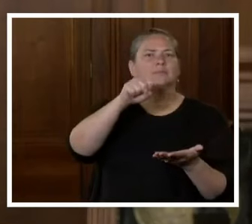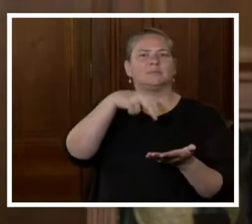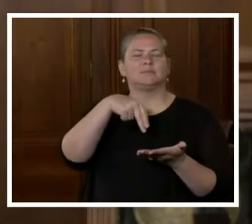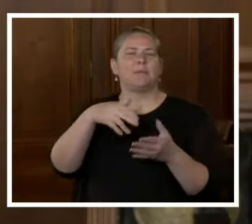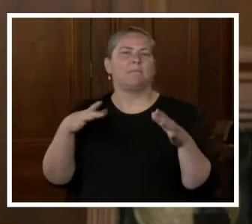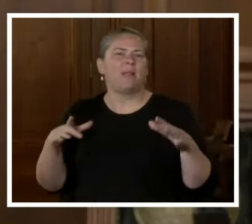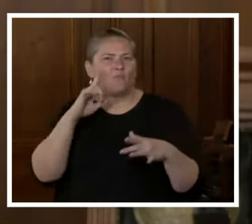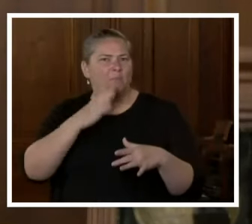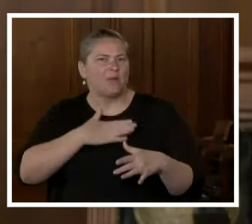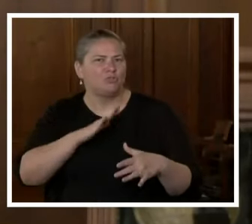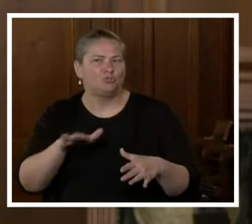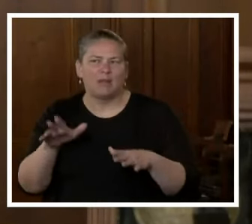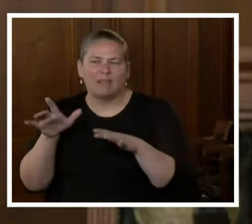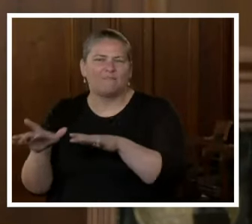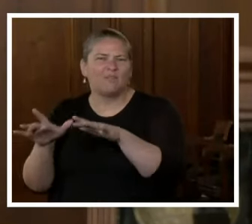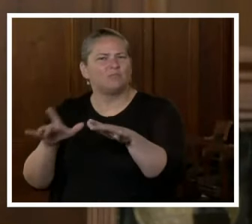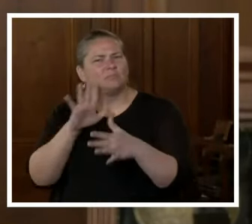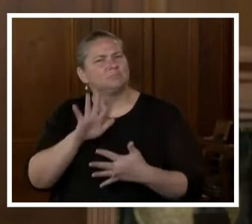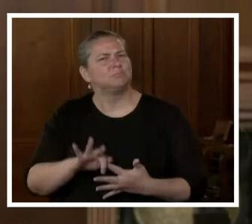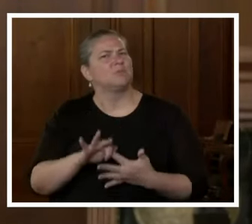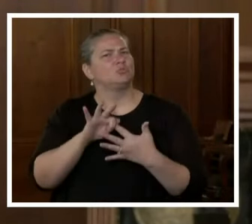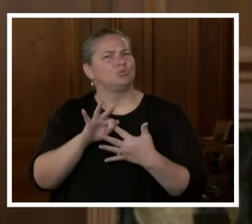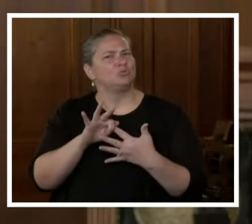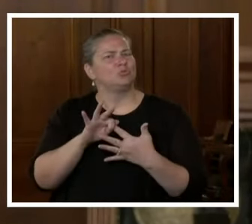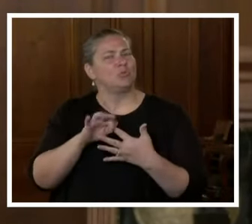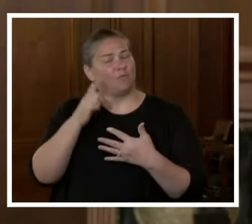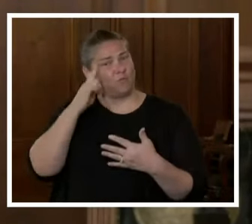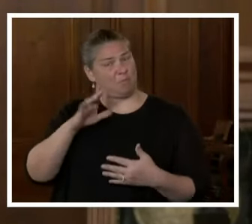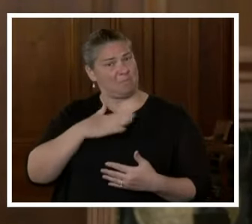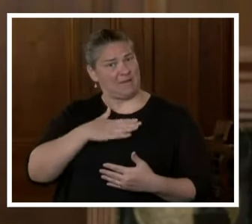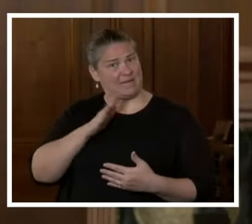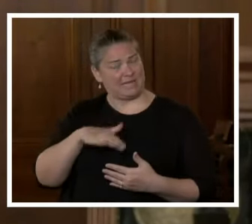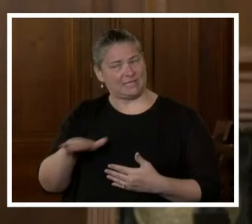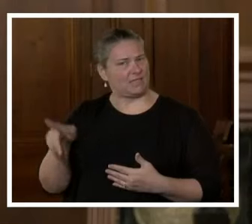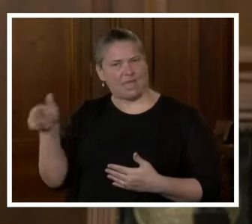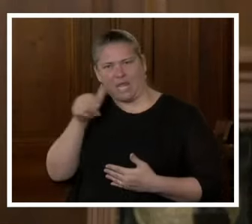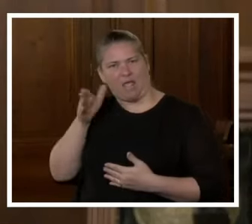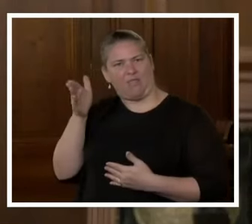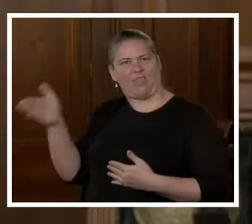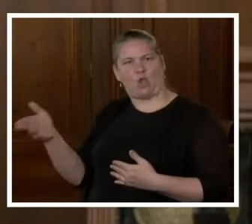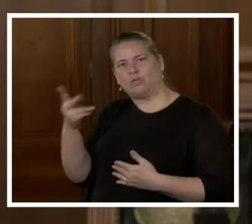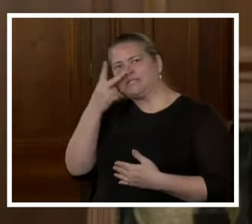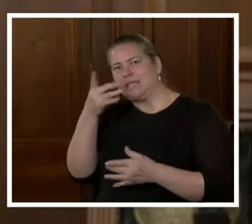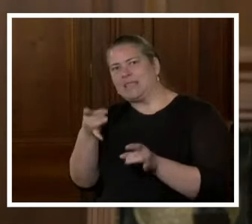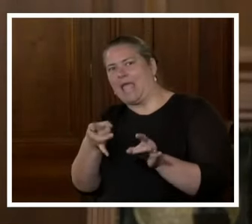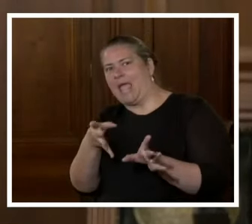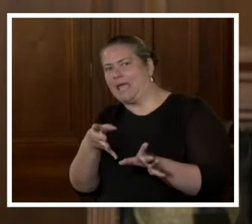COULD FEEL A SMALL AMOUNT OF WHAT OTHERS FEEL. KAREN.